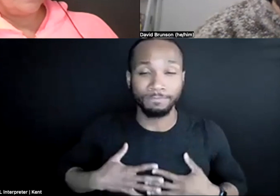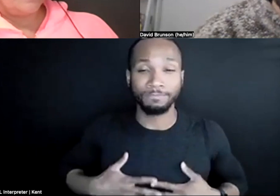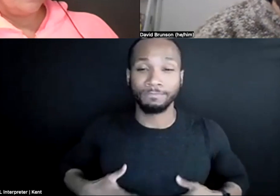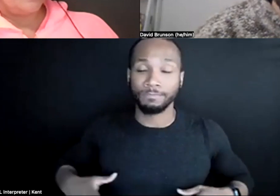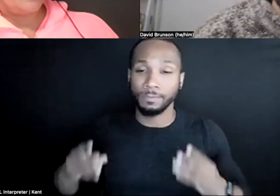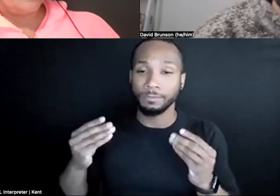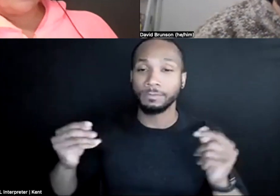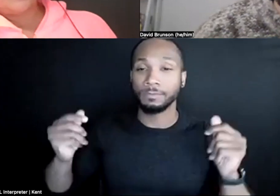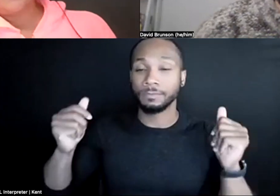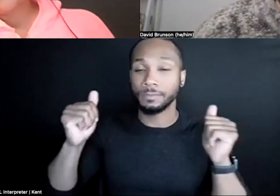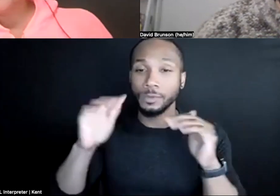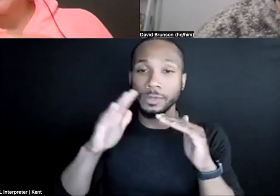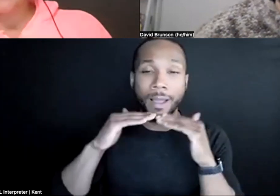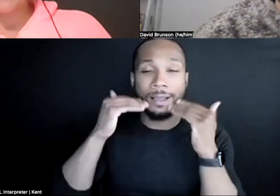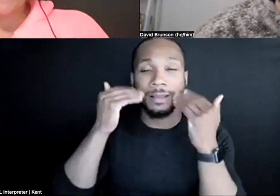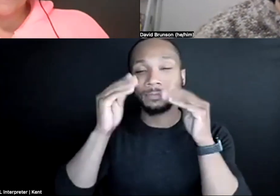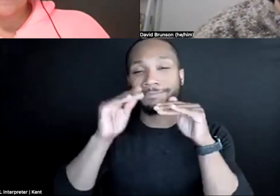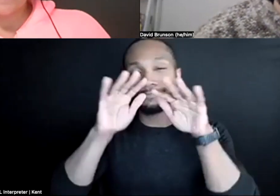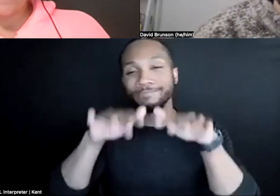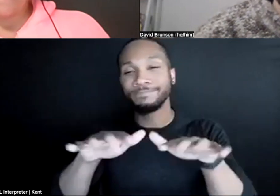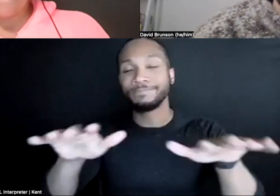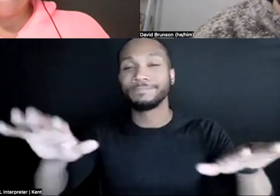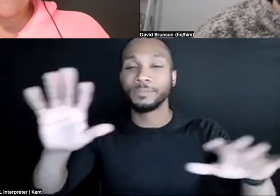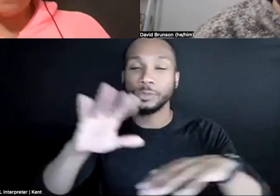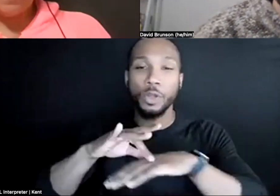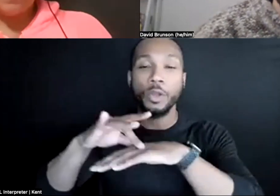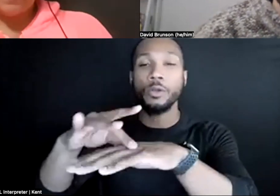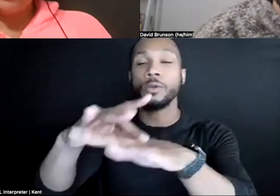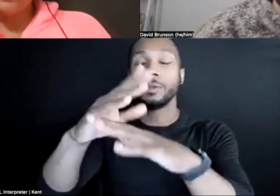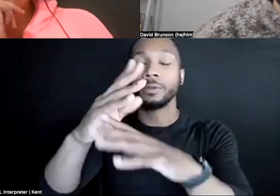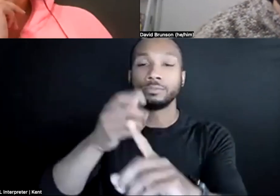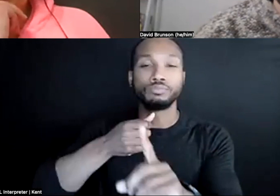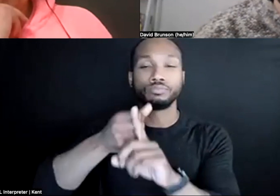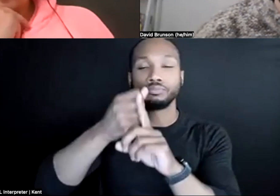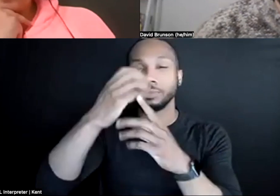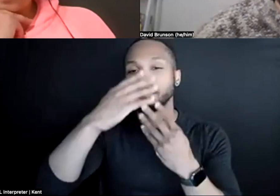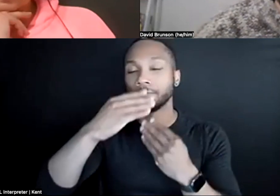Your smile strums to the earth who coos you to sleep nursing your insomnia